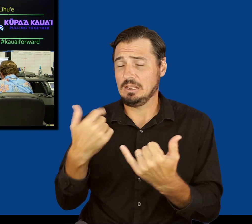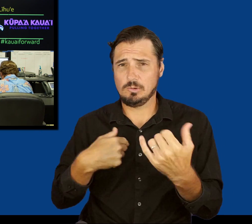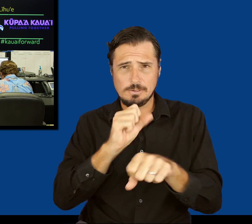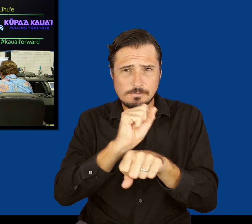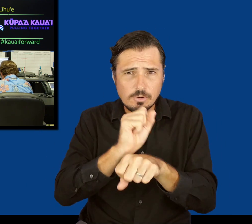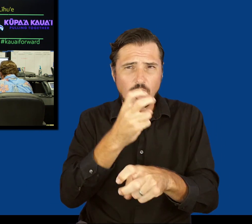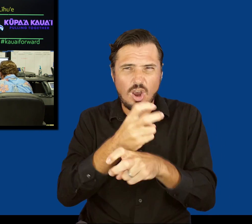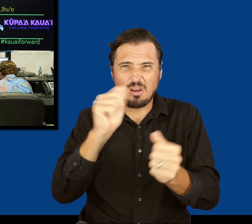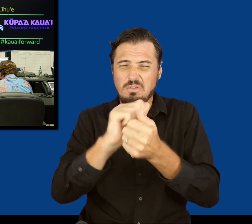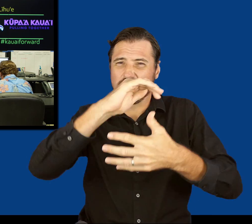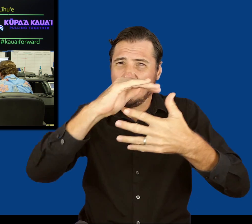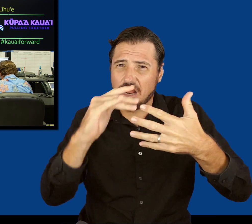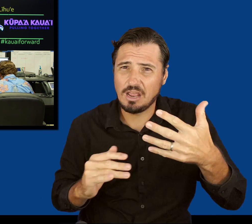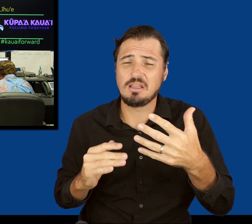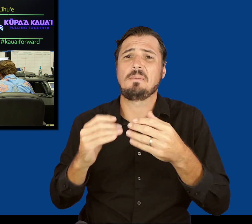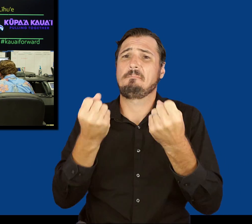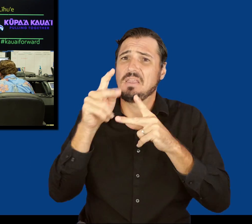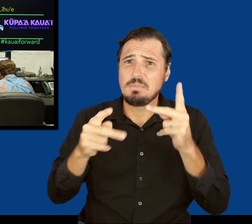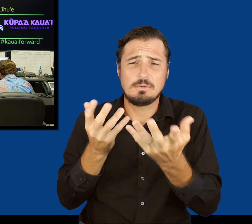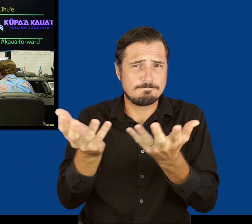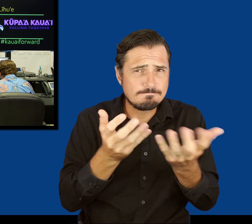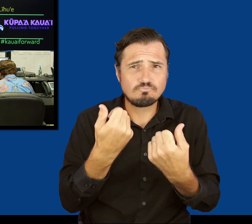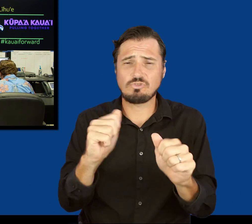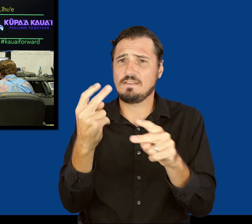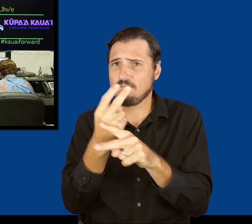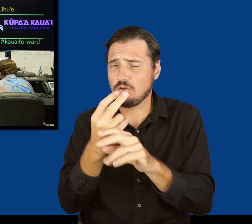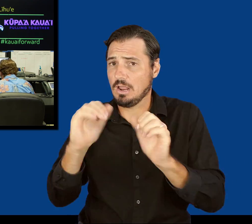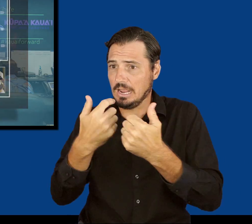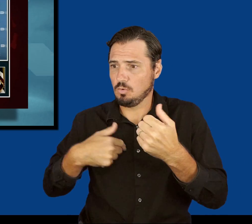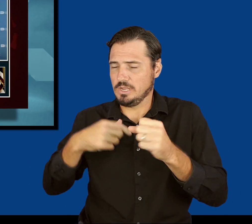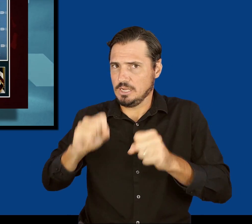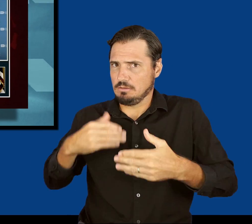forward that helps to protect the health, safety, and well-being of our residents